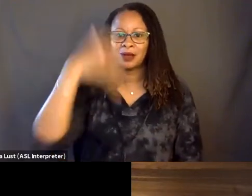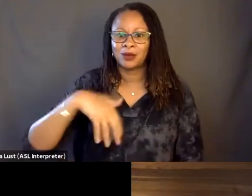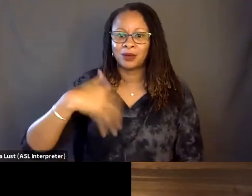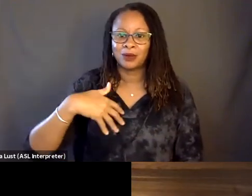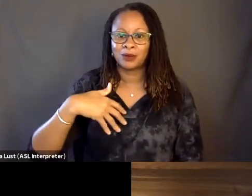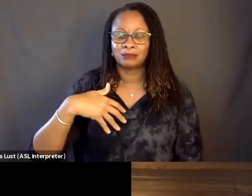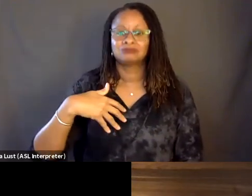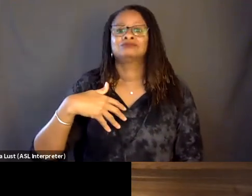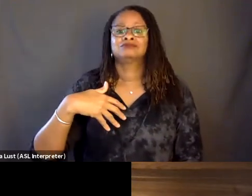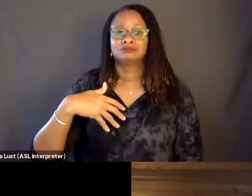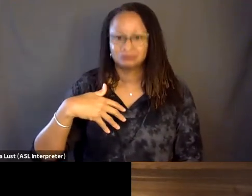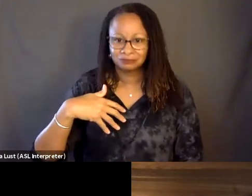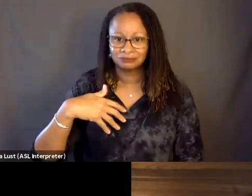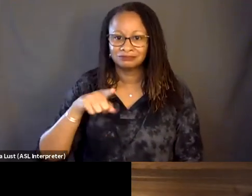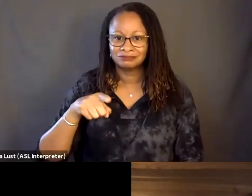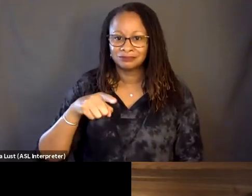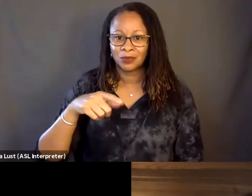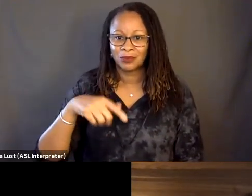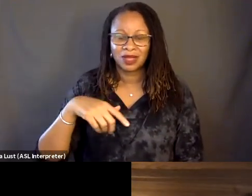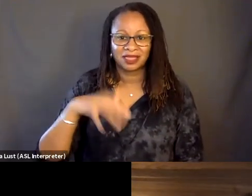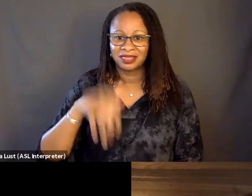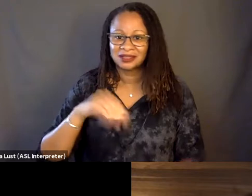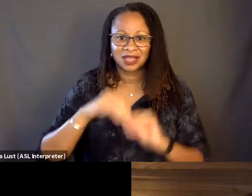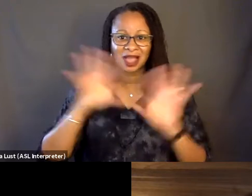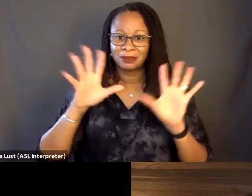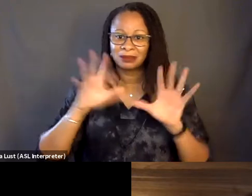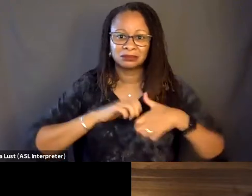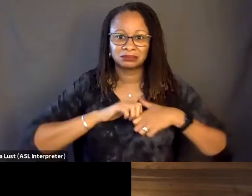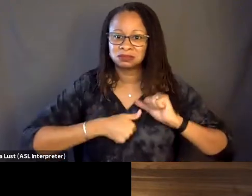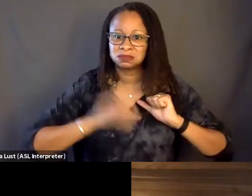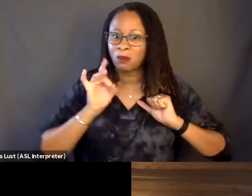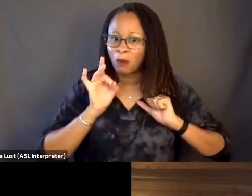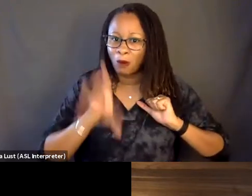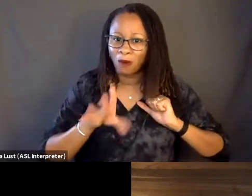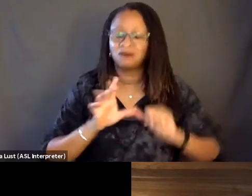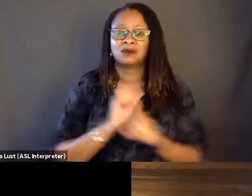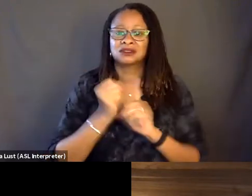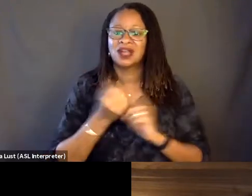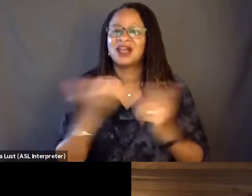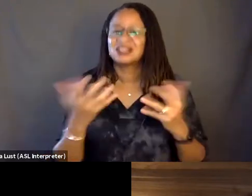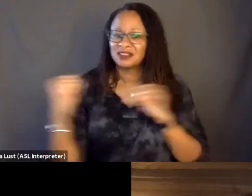Not only is this just absolutely gut wrenching and horrific, this is a fight for freedom of press.